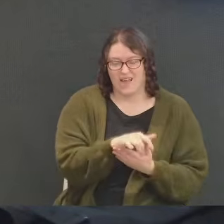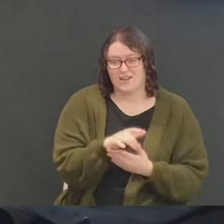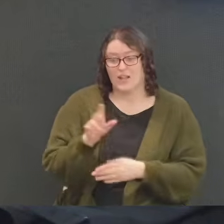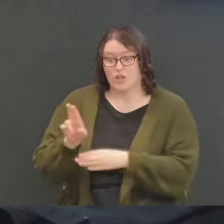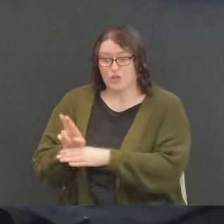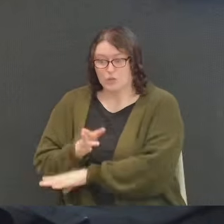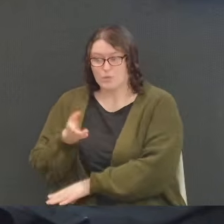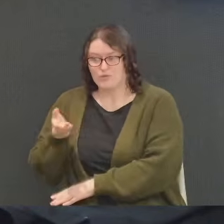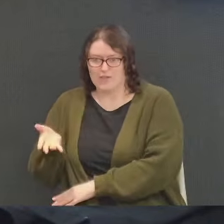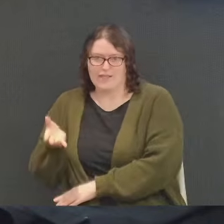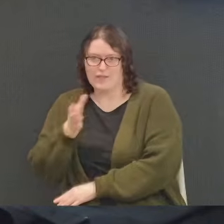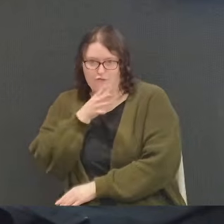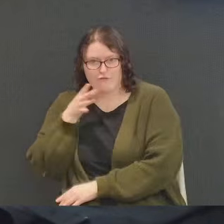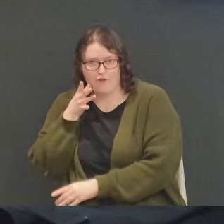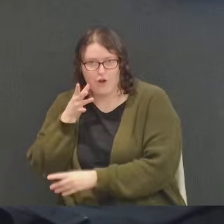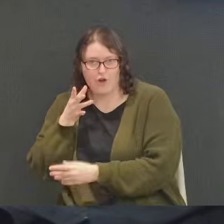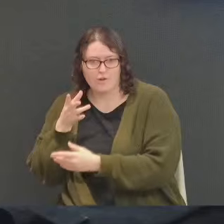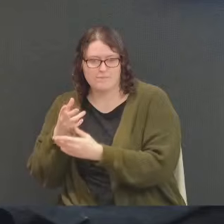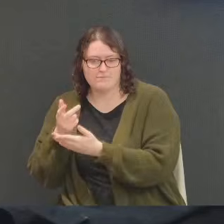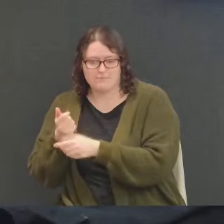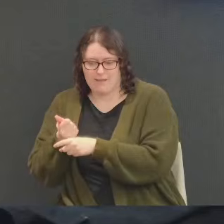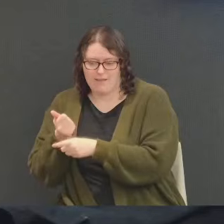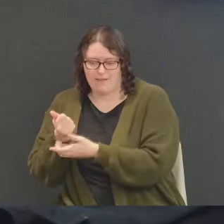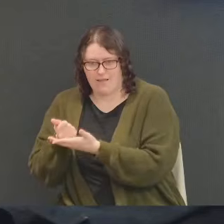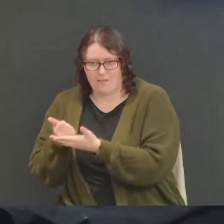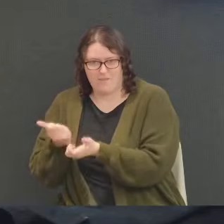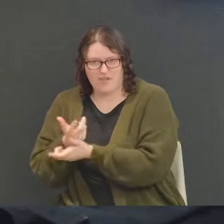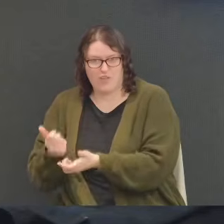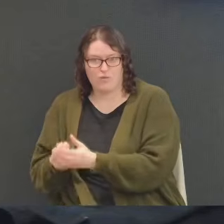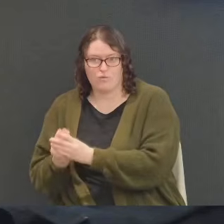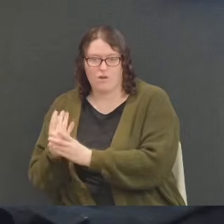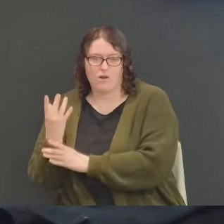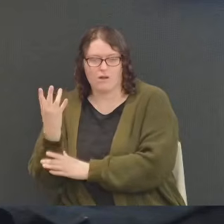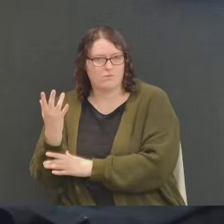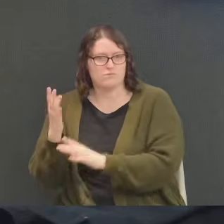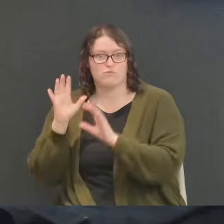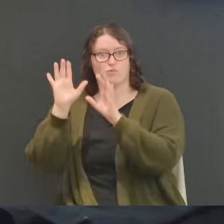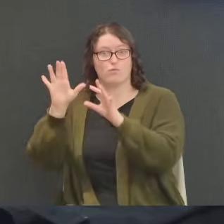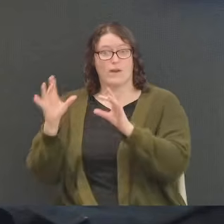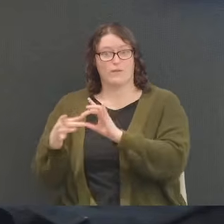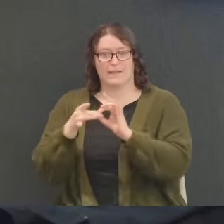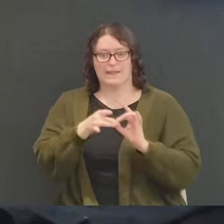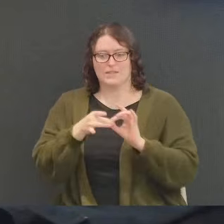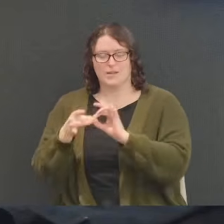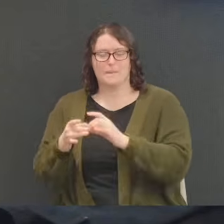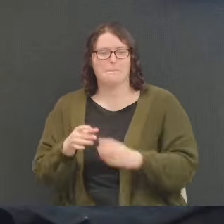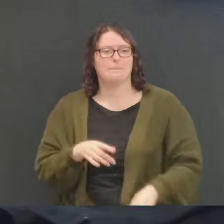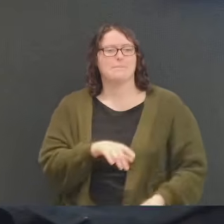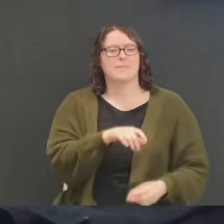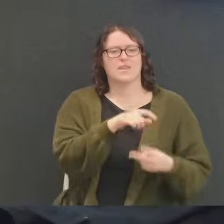which is a great symbiotic relationship we have. But there's also an interest in building or having